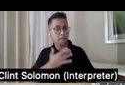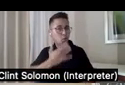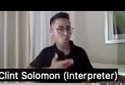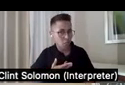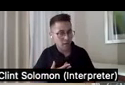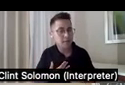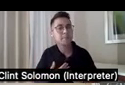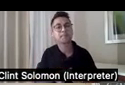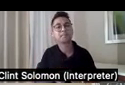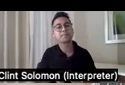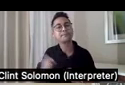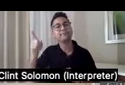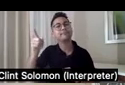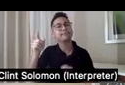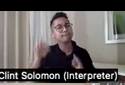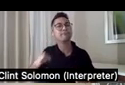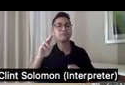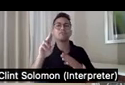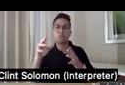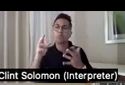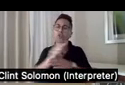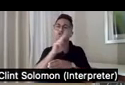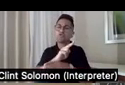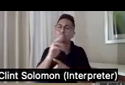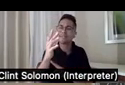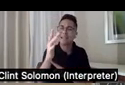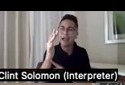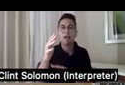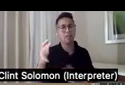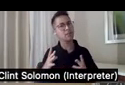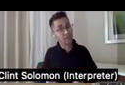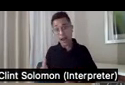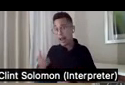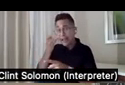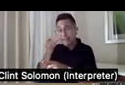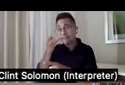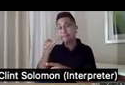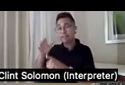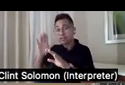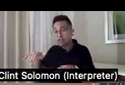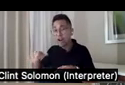they chose to use a candle which would be good as long as the child looked at and touched the candle